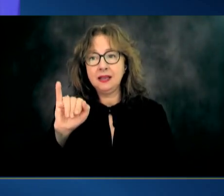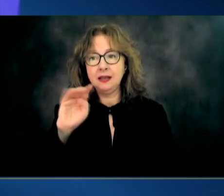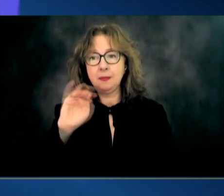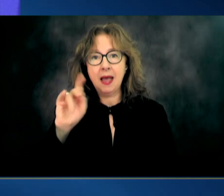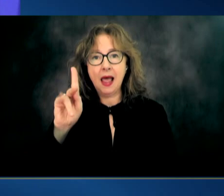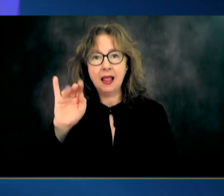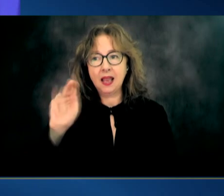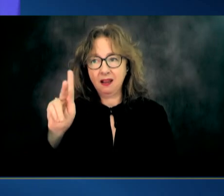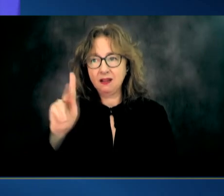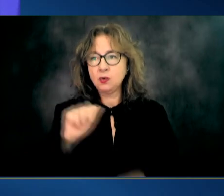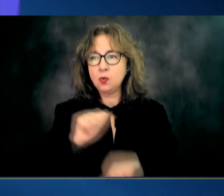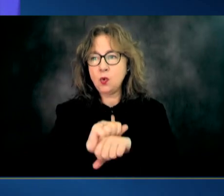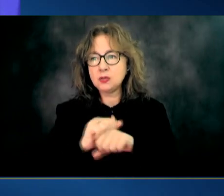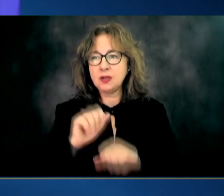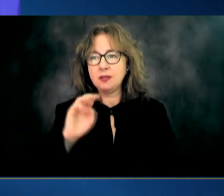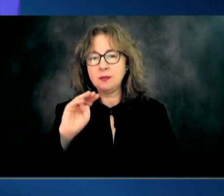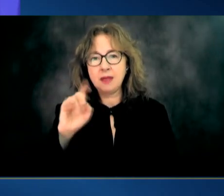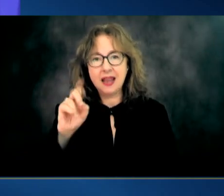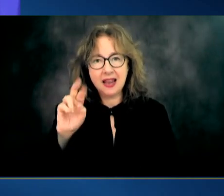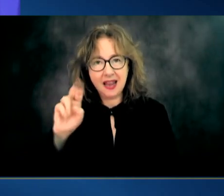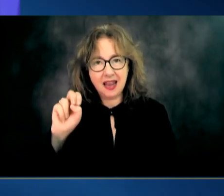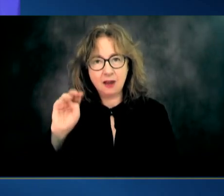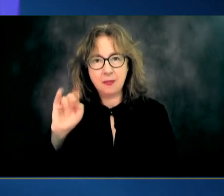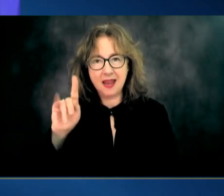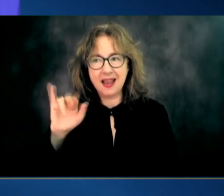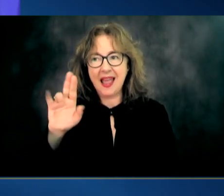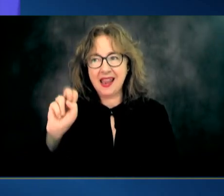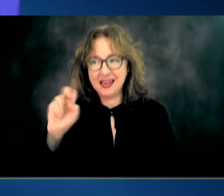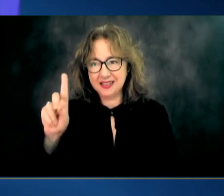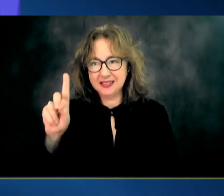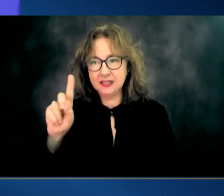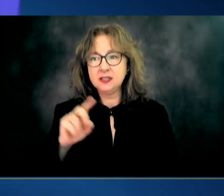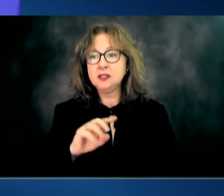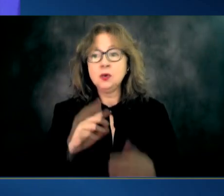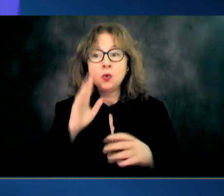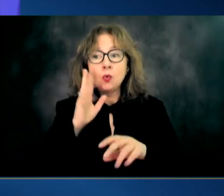And joining her on stage are Captain Deron Burton, Division of Blood Disorders and Public Health